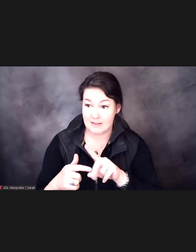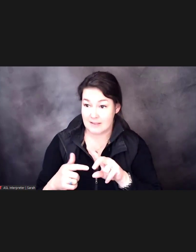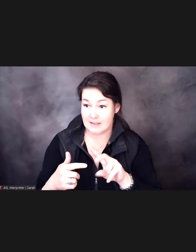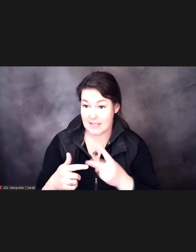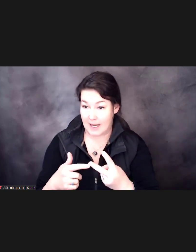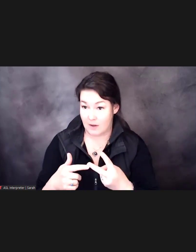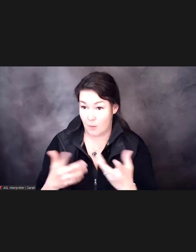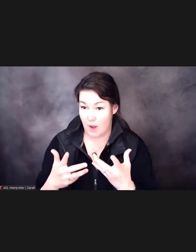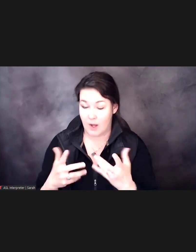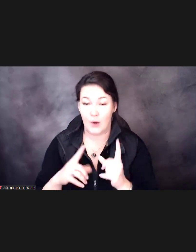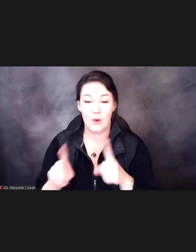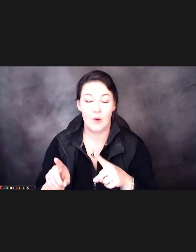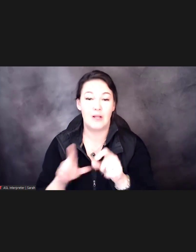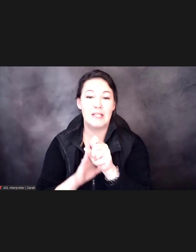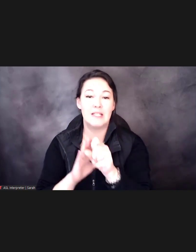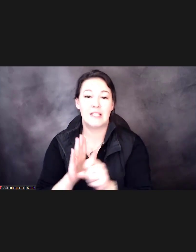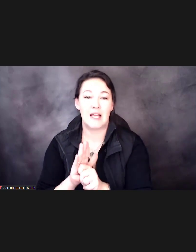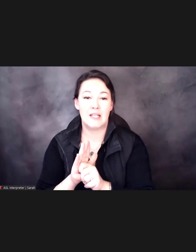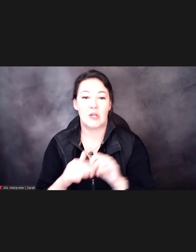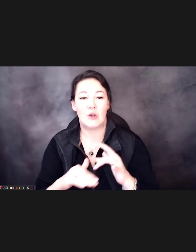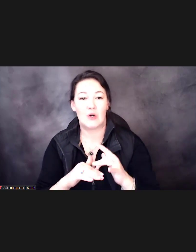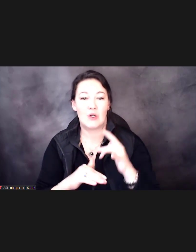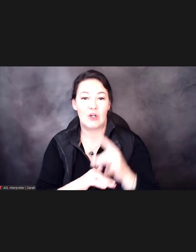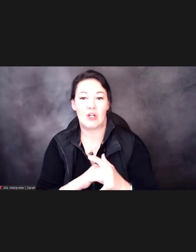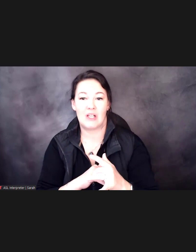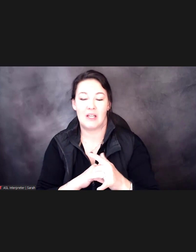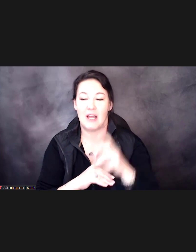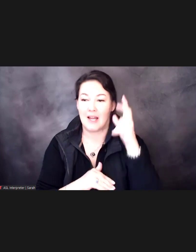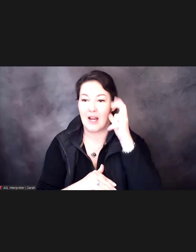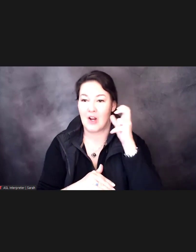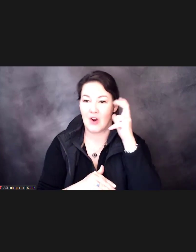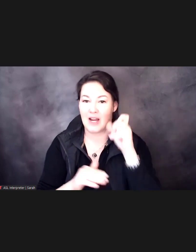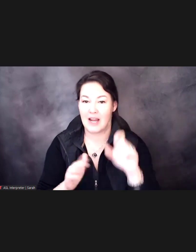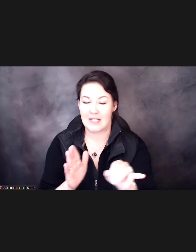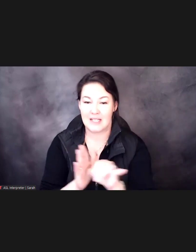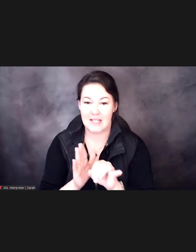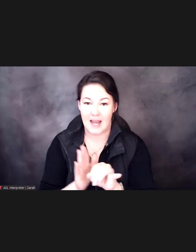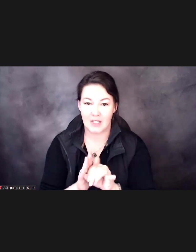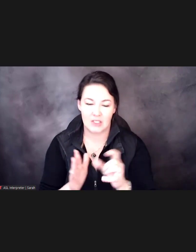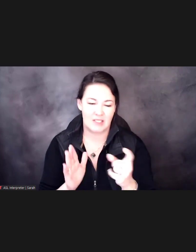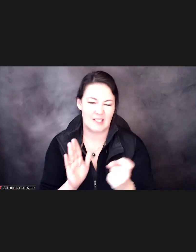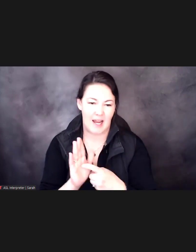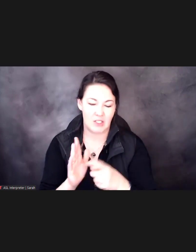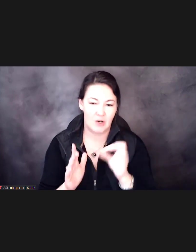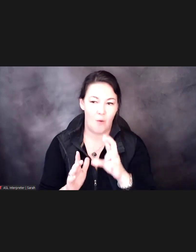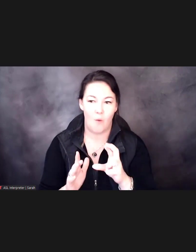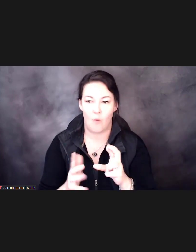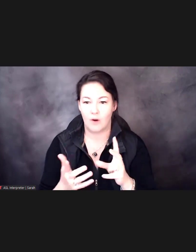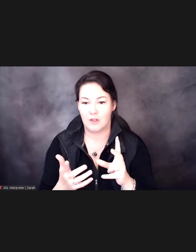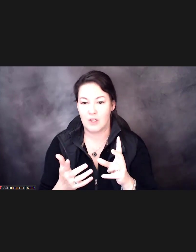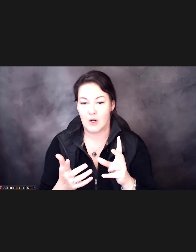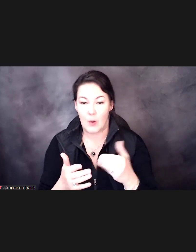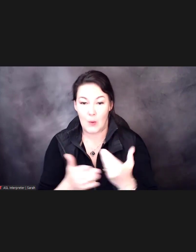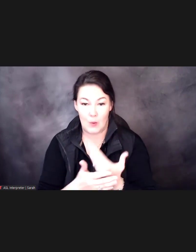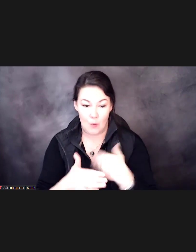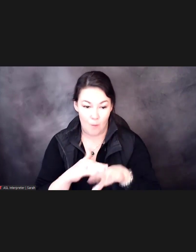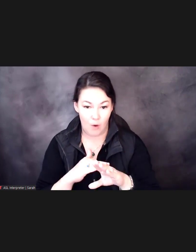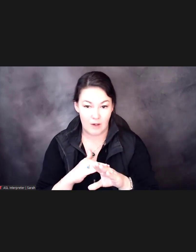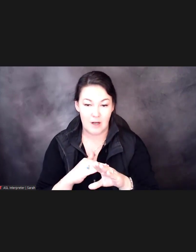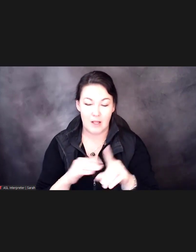is to go to your state's Early Hearing Detection and Intervention or newborn hearing screening program at the state level, and we